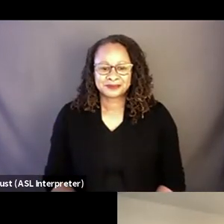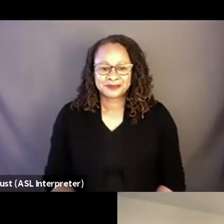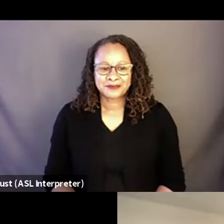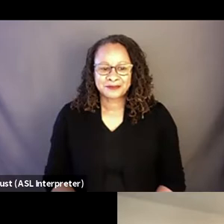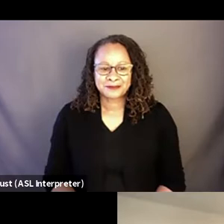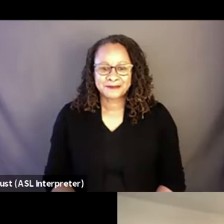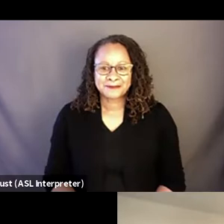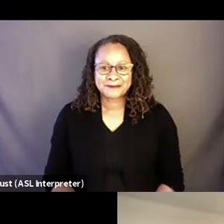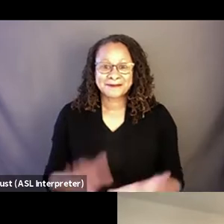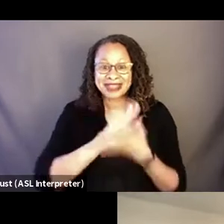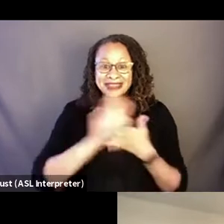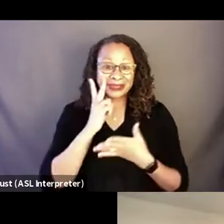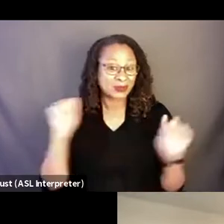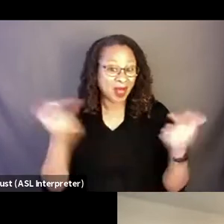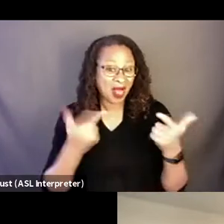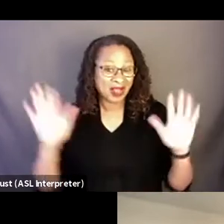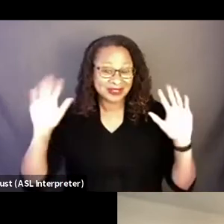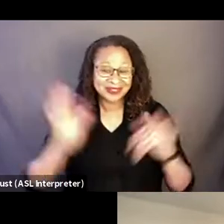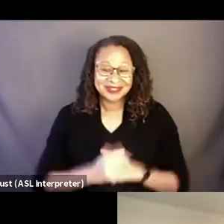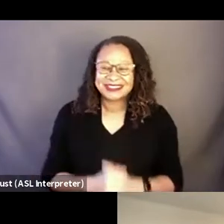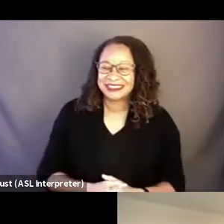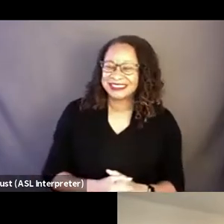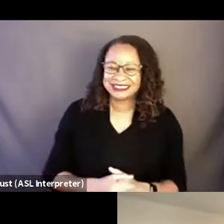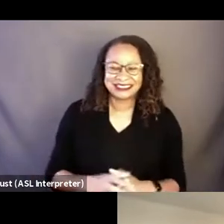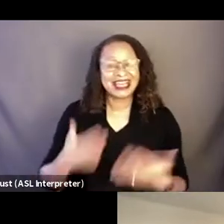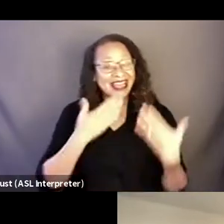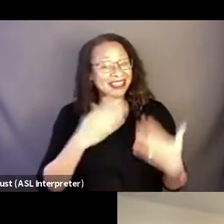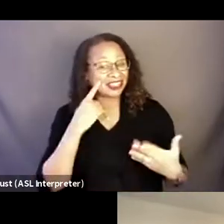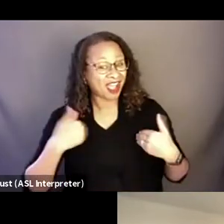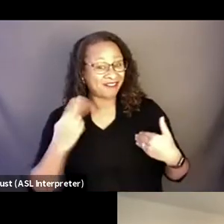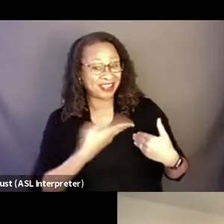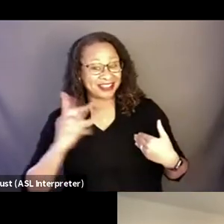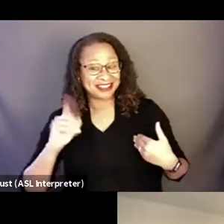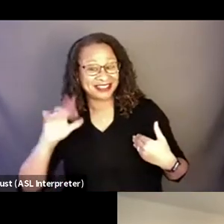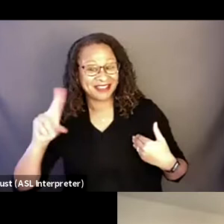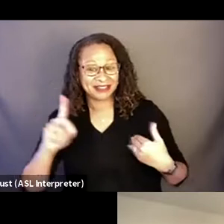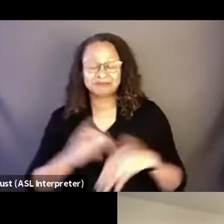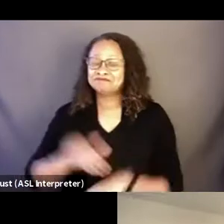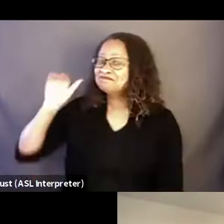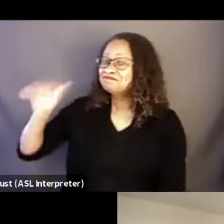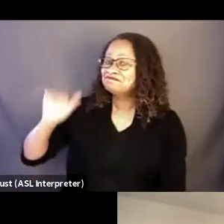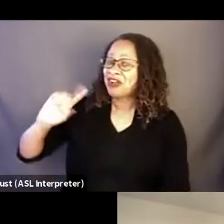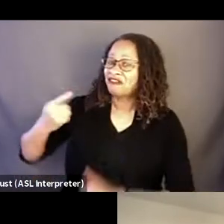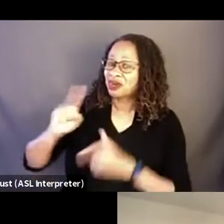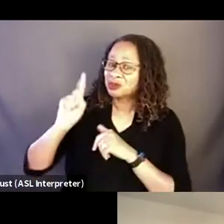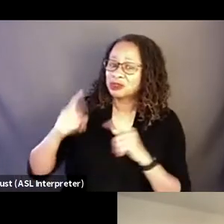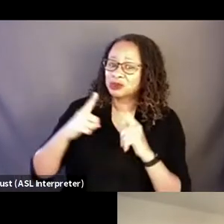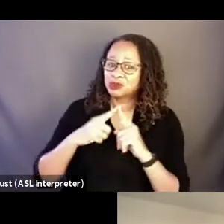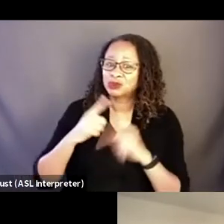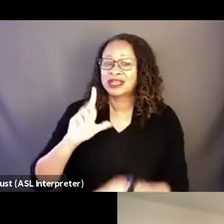Nice to see you all. Yeah, here we are. - Thanks for having us. So, David, I have to start with you, Of course.